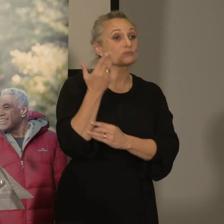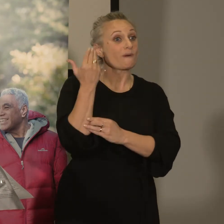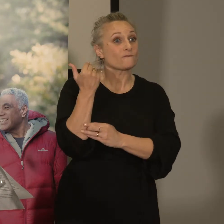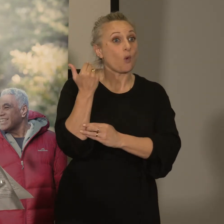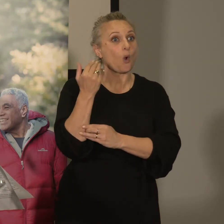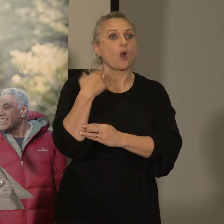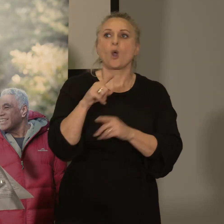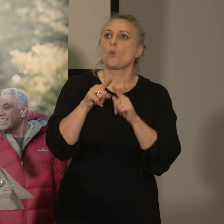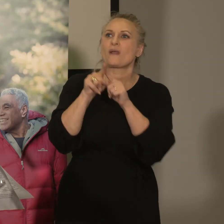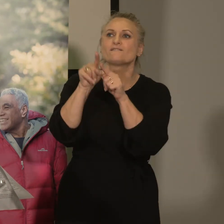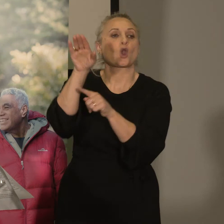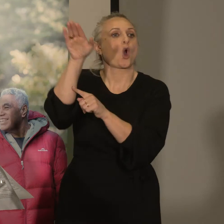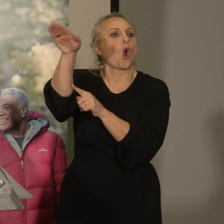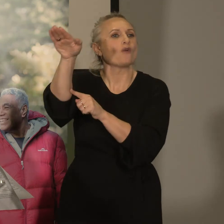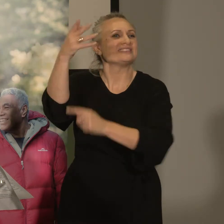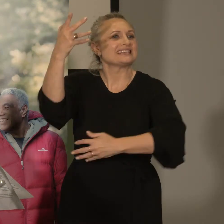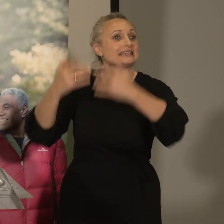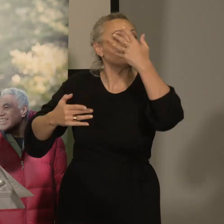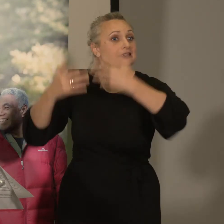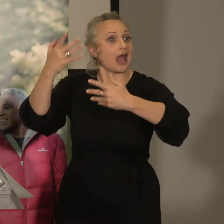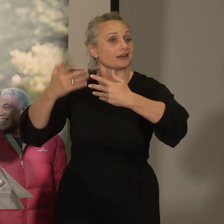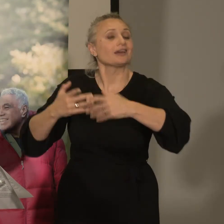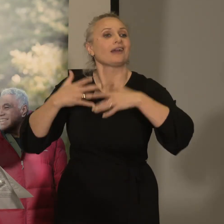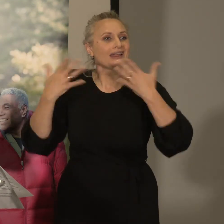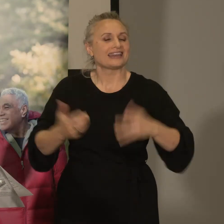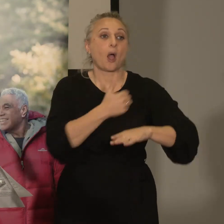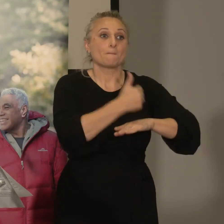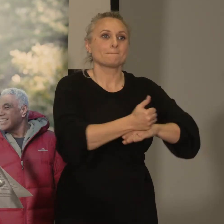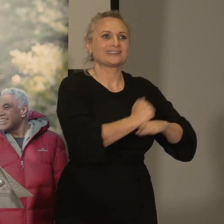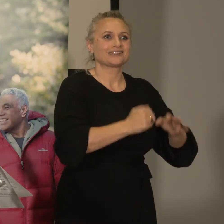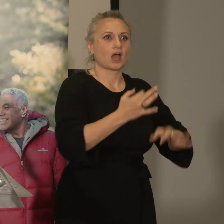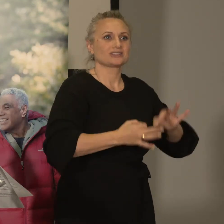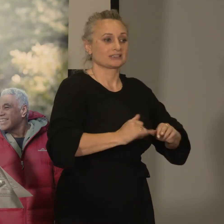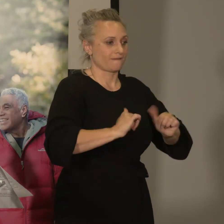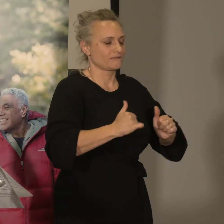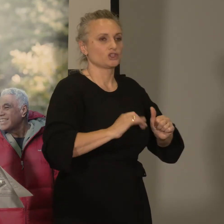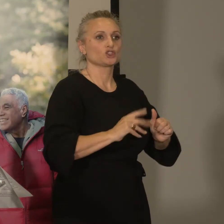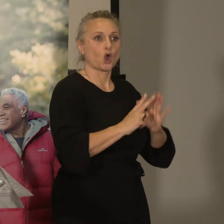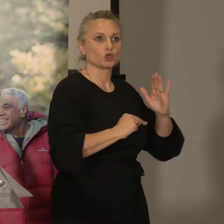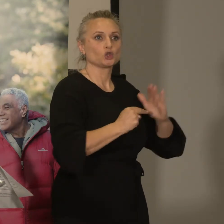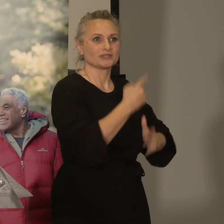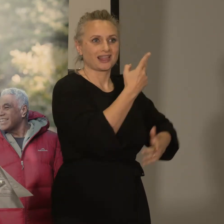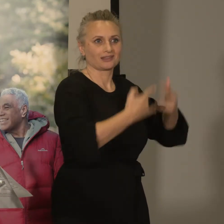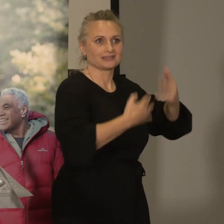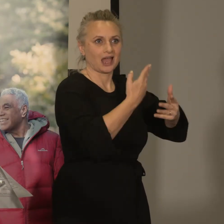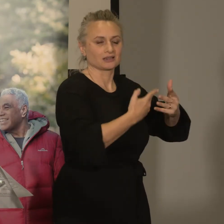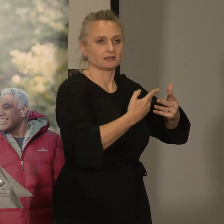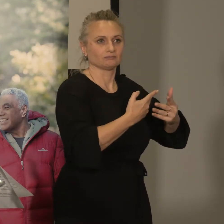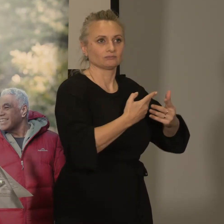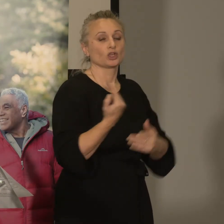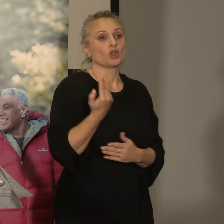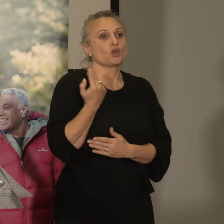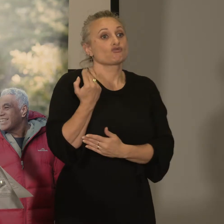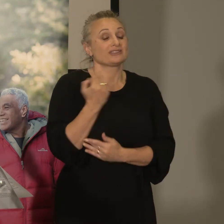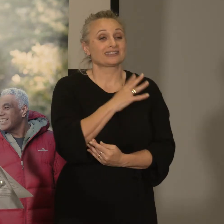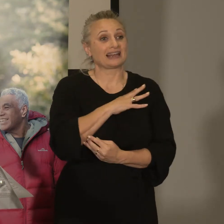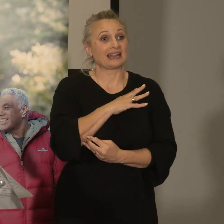were based on data from overseas, including Australia.